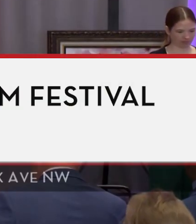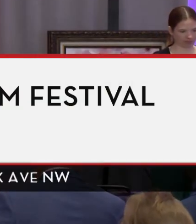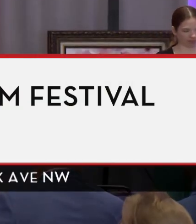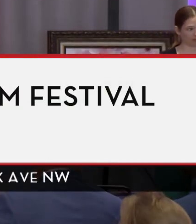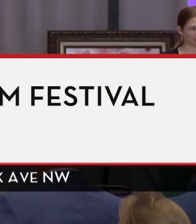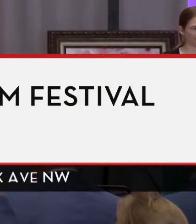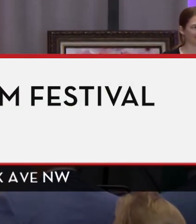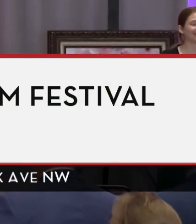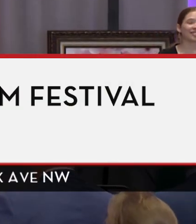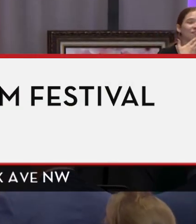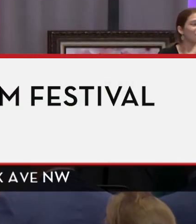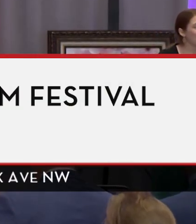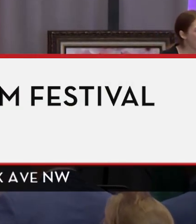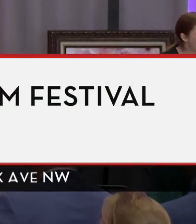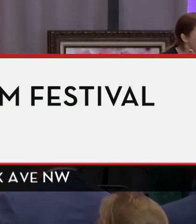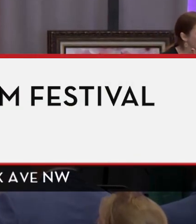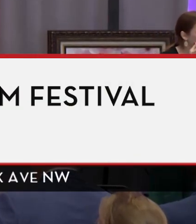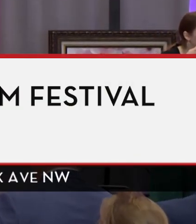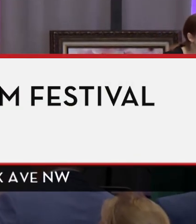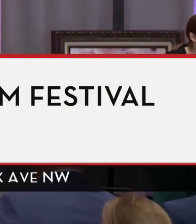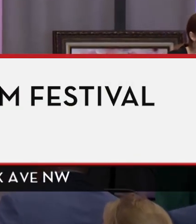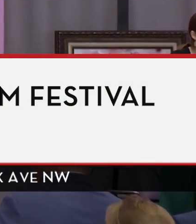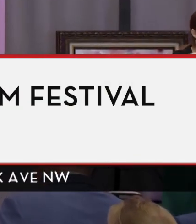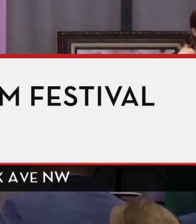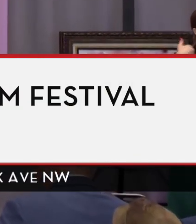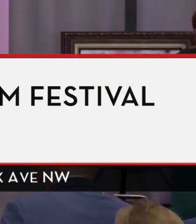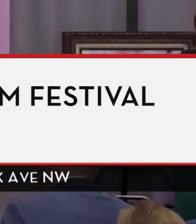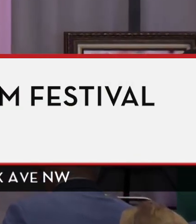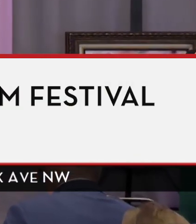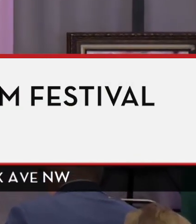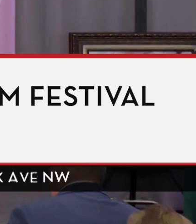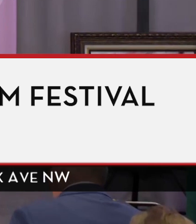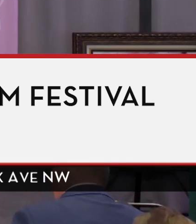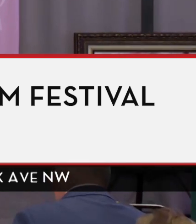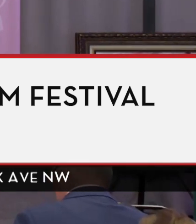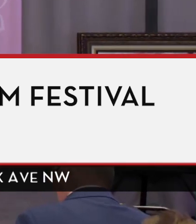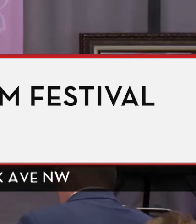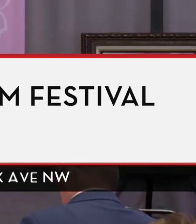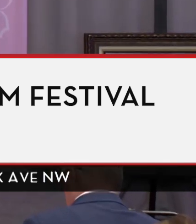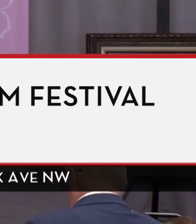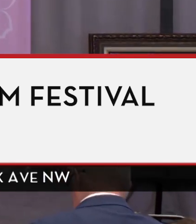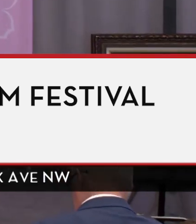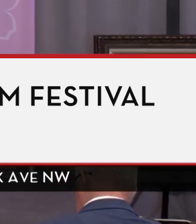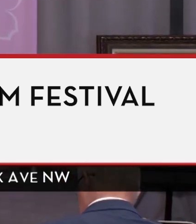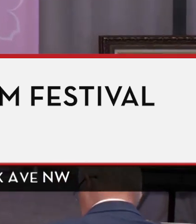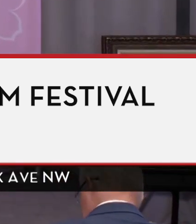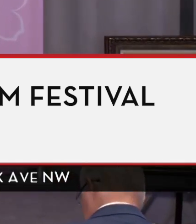GOOD MORNING. I AM LAURA SCHOFIELD, THE AREA VICE-PRESIDENT OF LUXURY FOR HILTON AND GENERAL MANAGER HERE